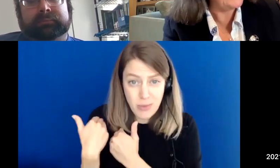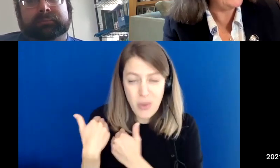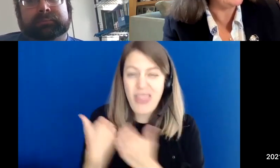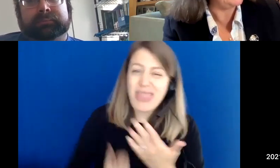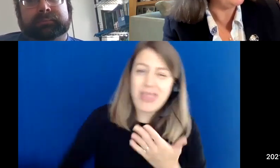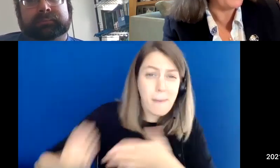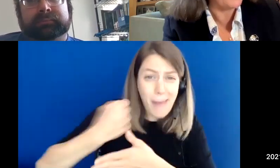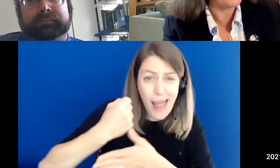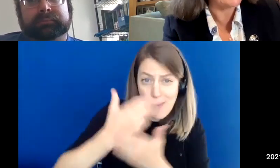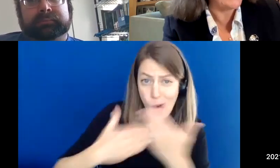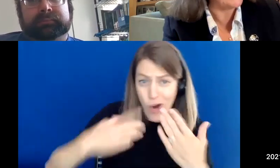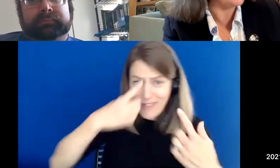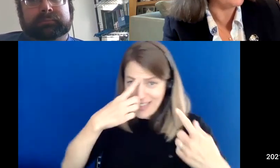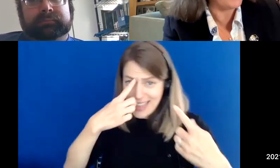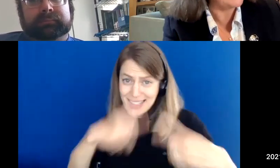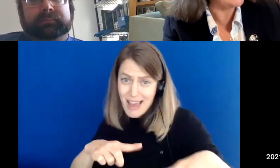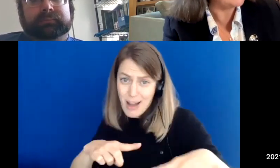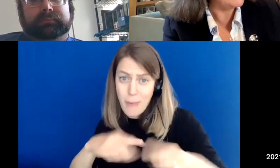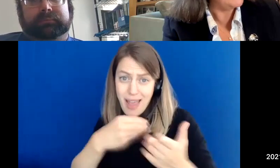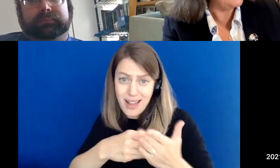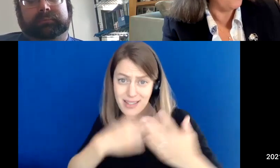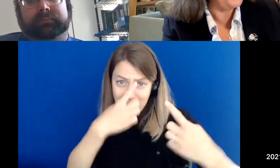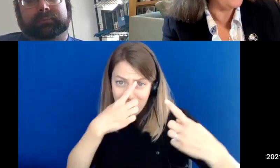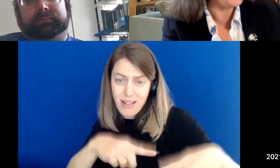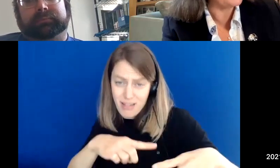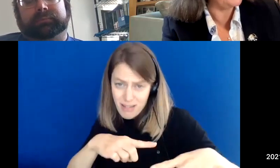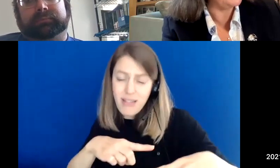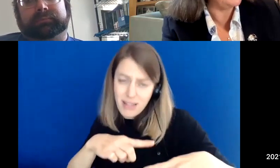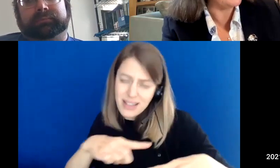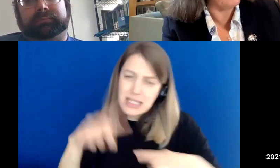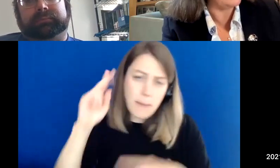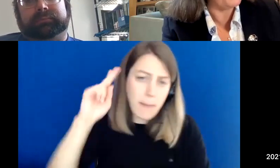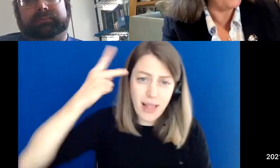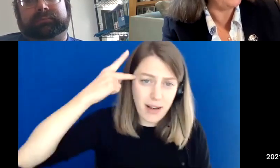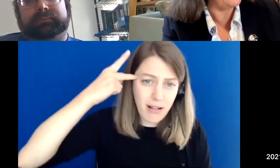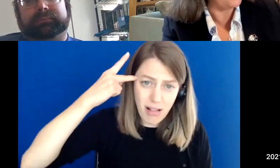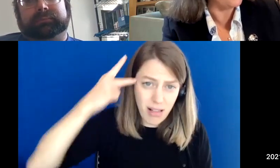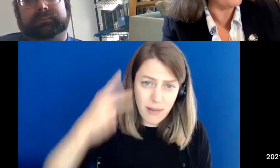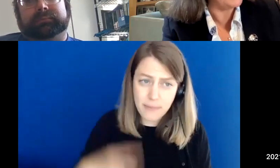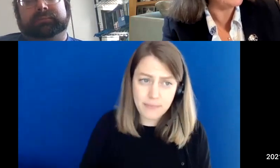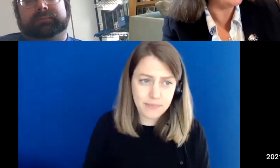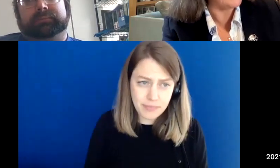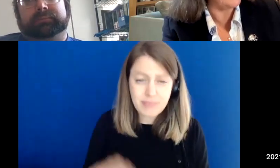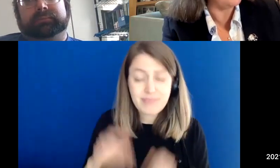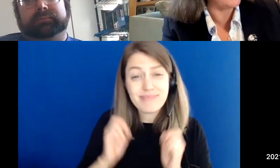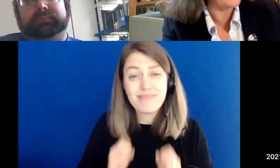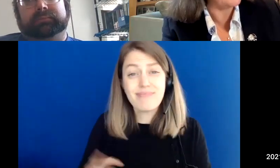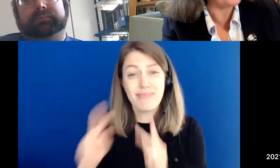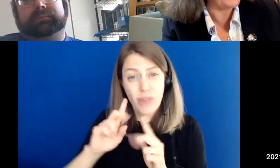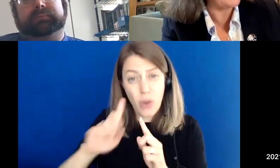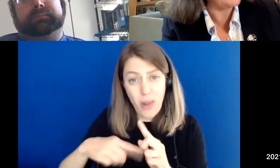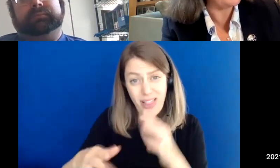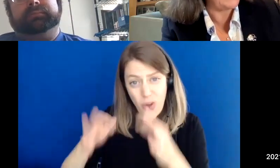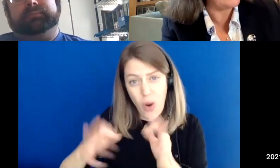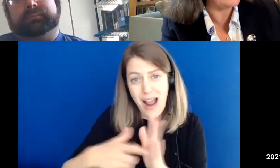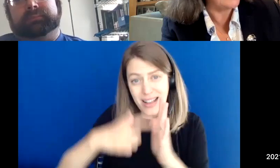It's legal power is not so great. The open opportunities are at the point when the court must decide on a case-by-case basis,